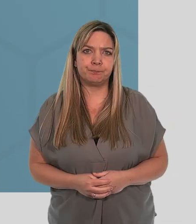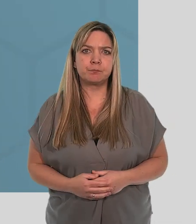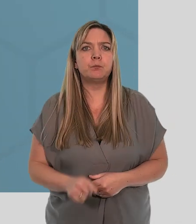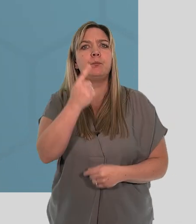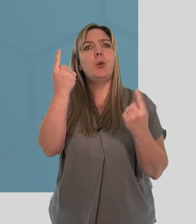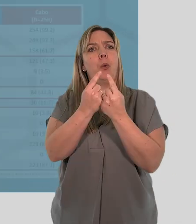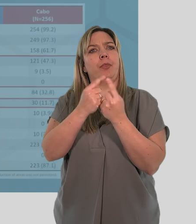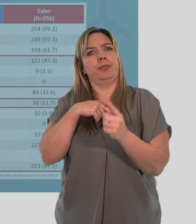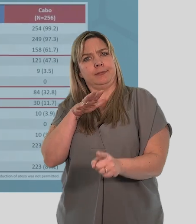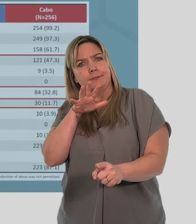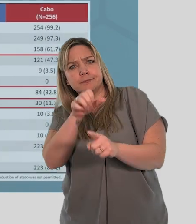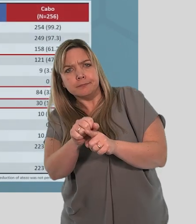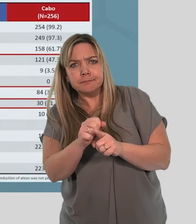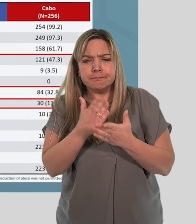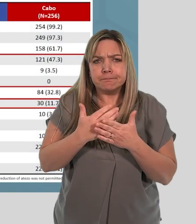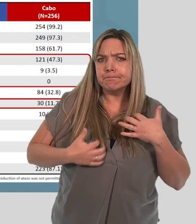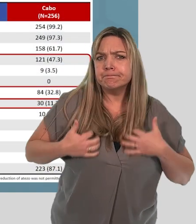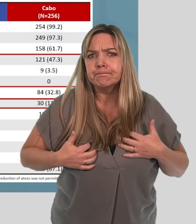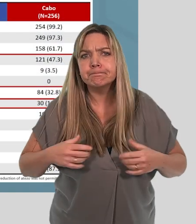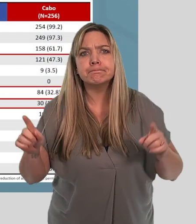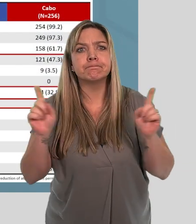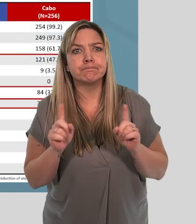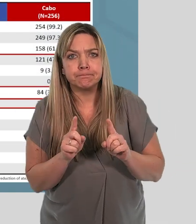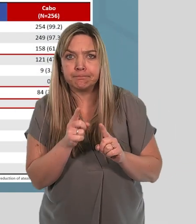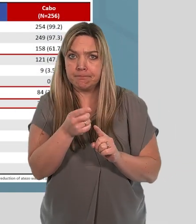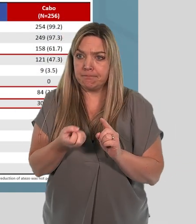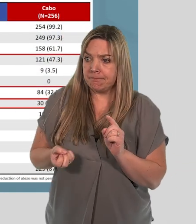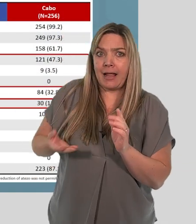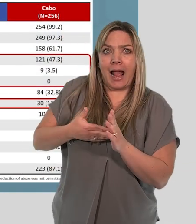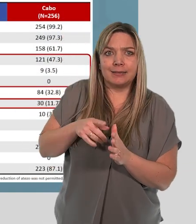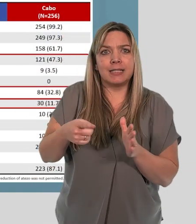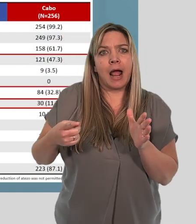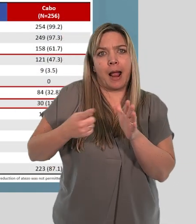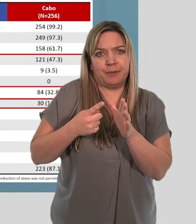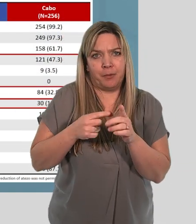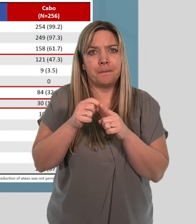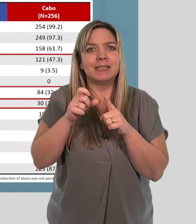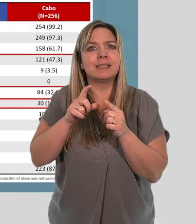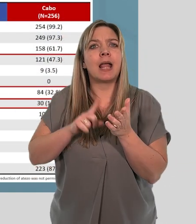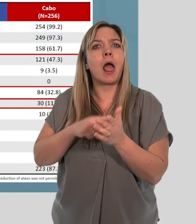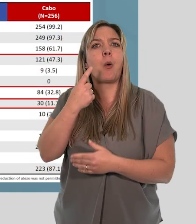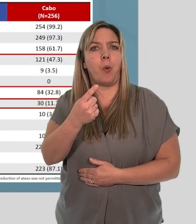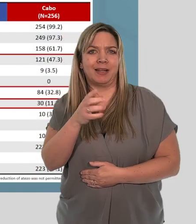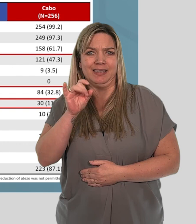atezolizumab, the PD-L1 inhibitor, to cabozantinib resulted in additional toxicity. In fact, that is precisely